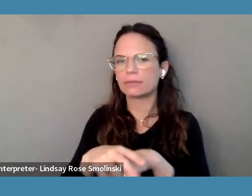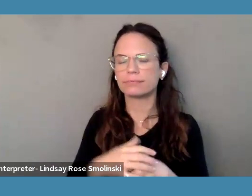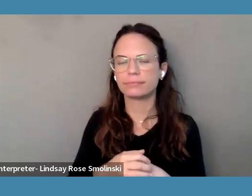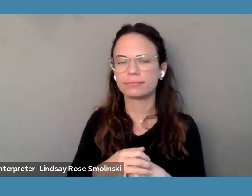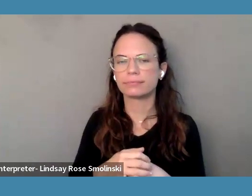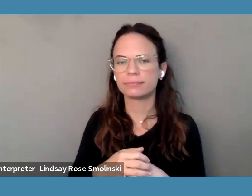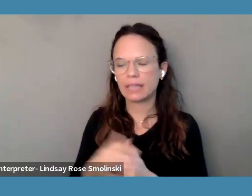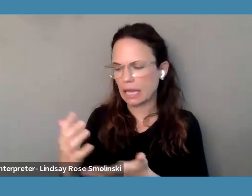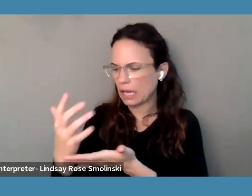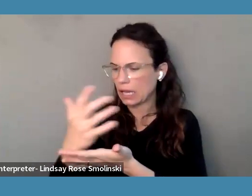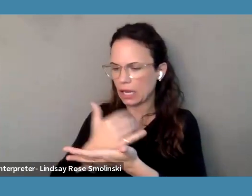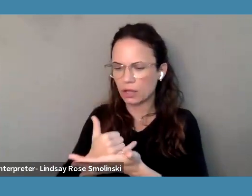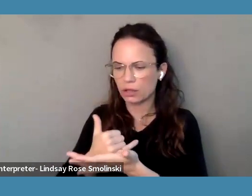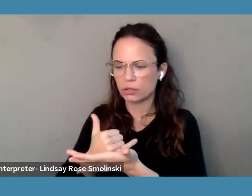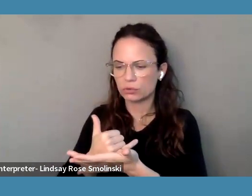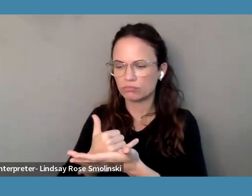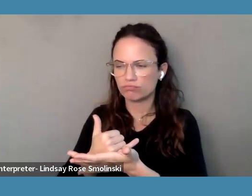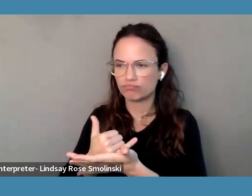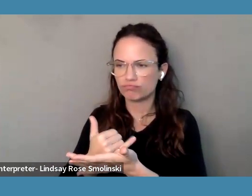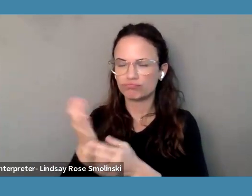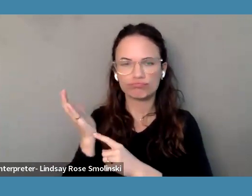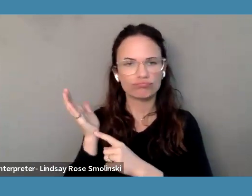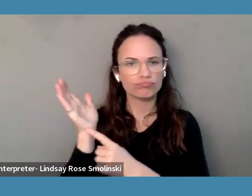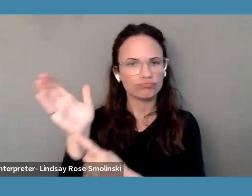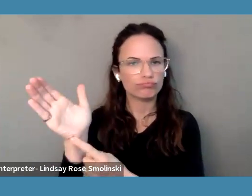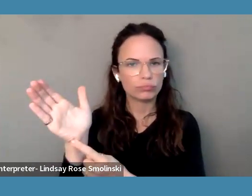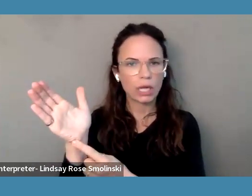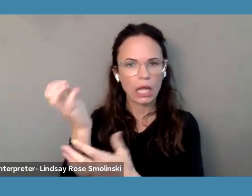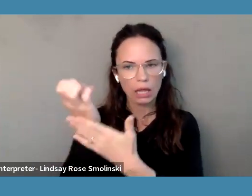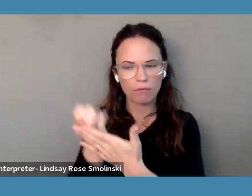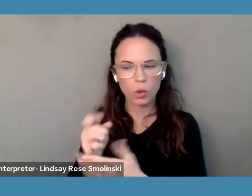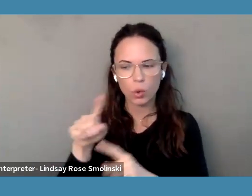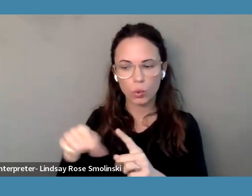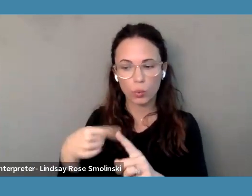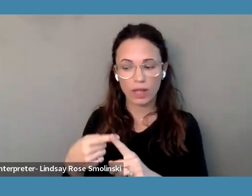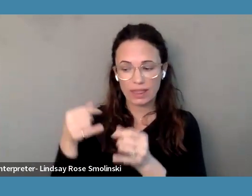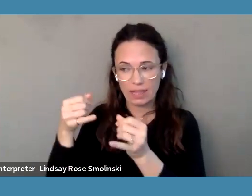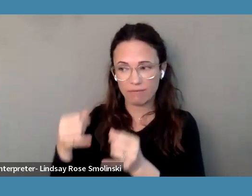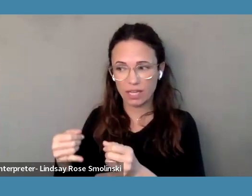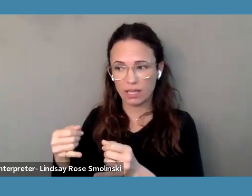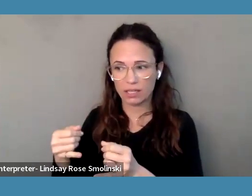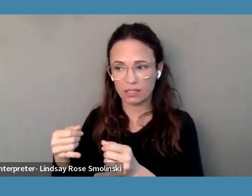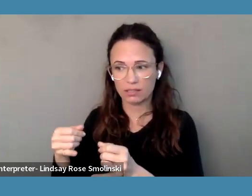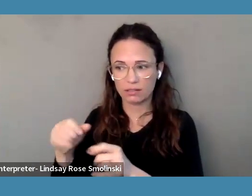and present evidence when the individual's condition and needs are behavioral?